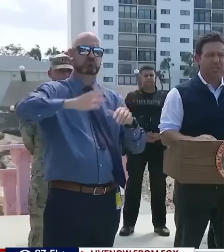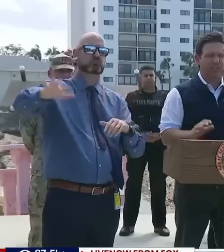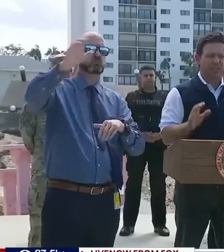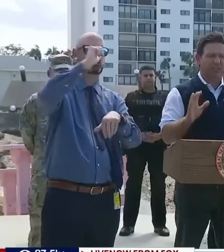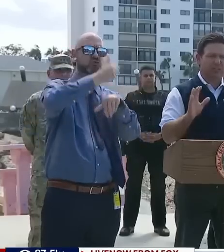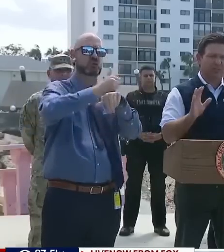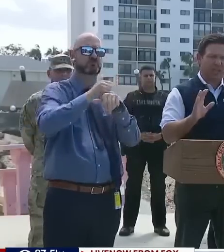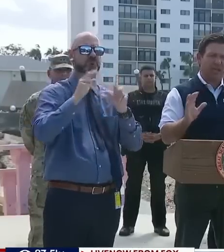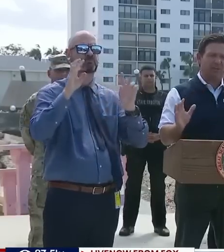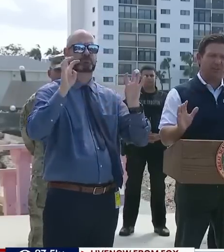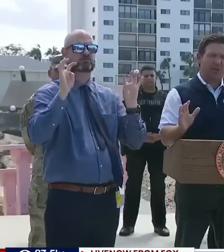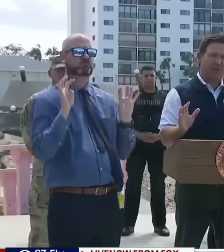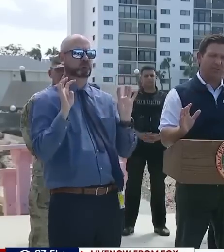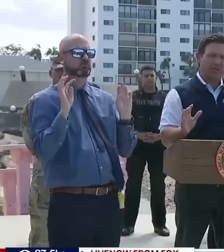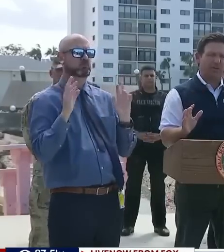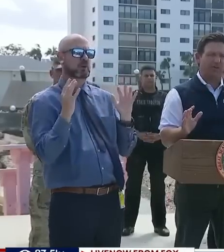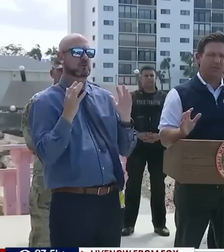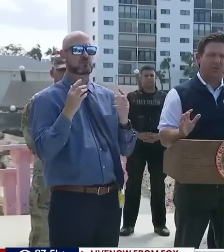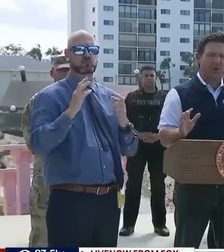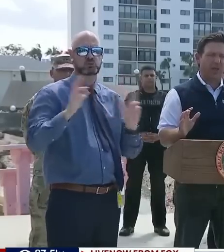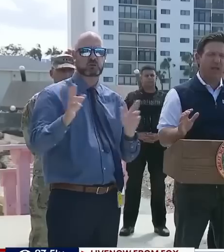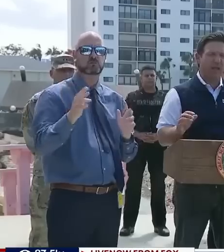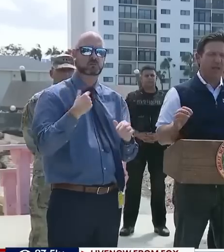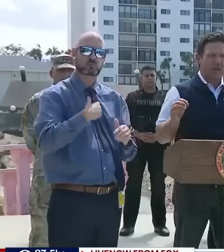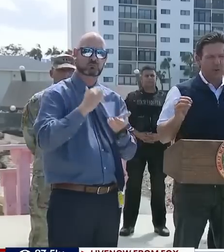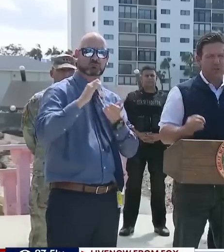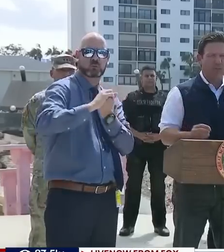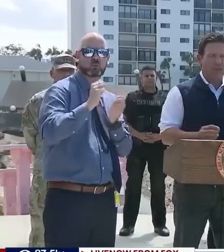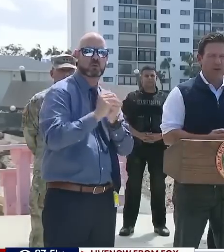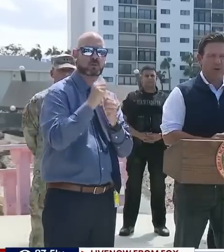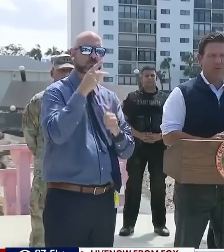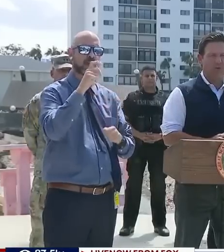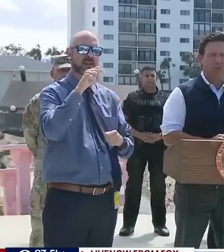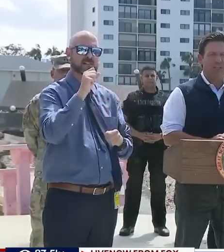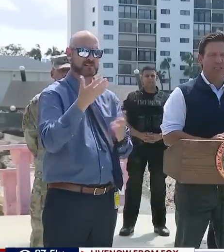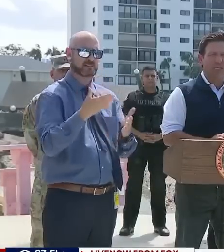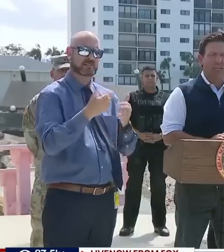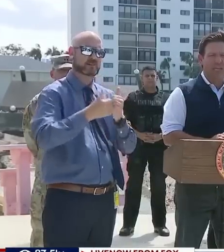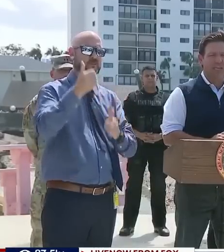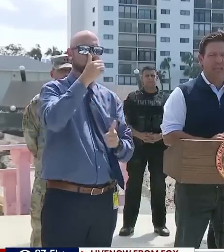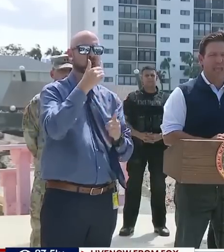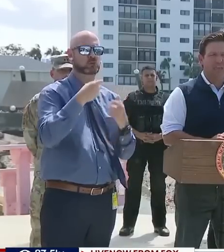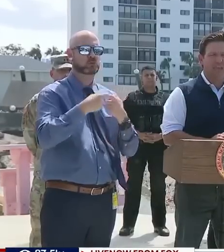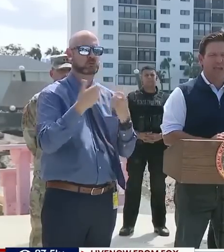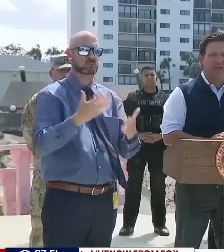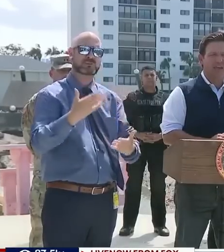they had at The Villages there, too. Uh, so we've worked closely with Melissa